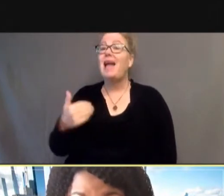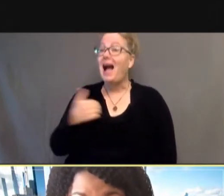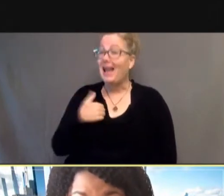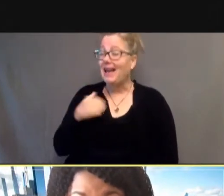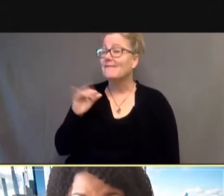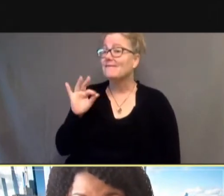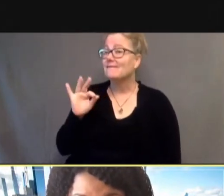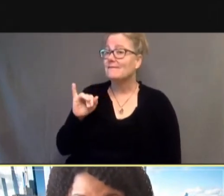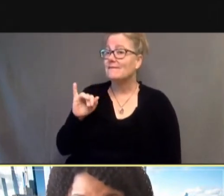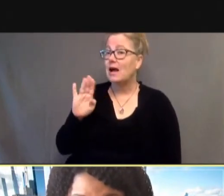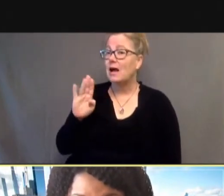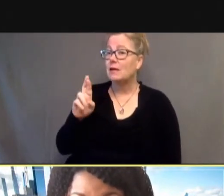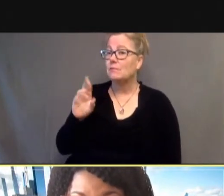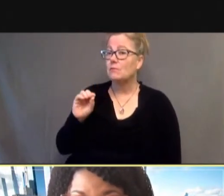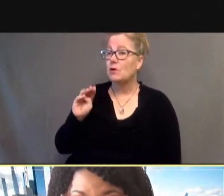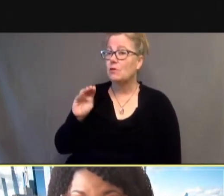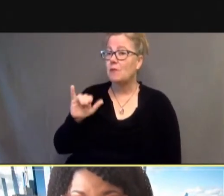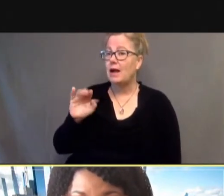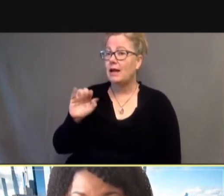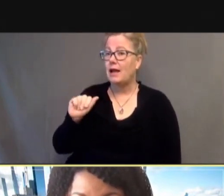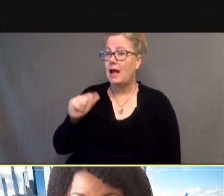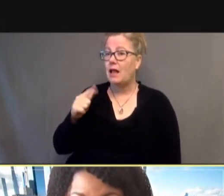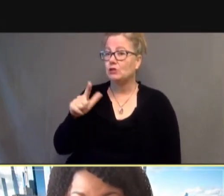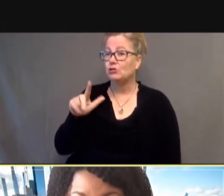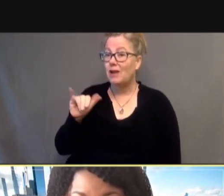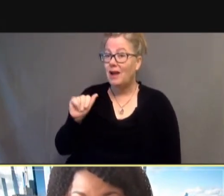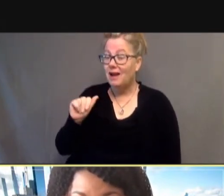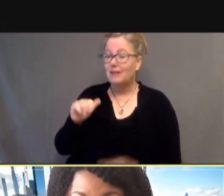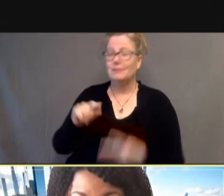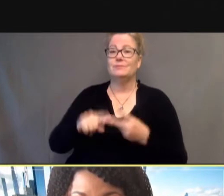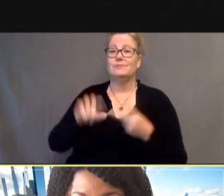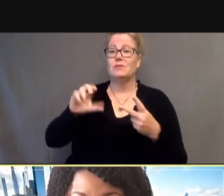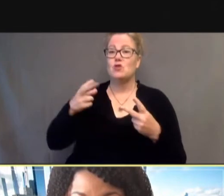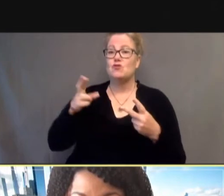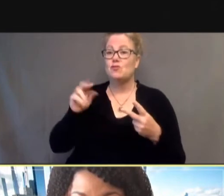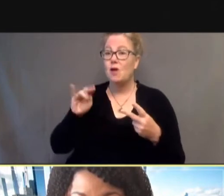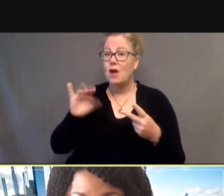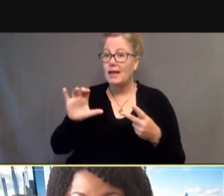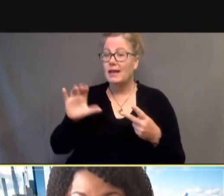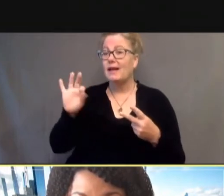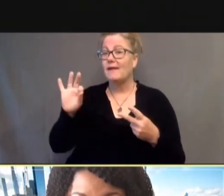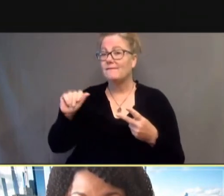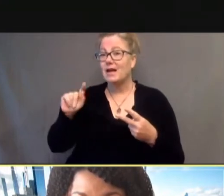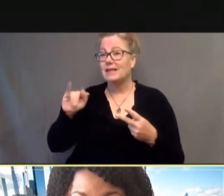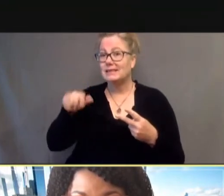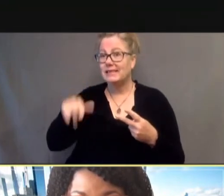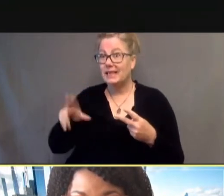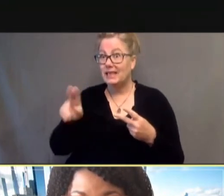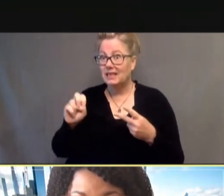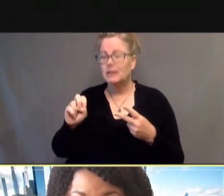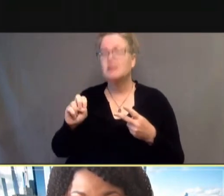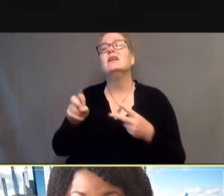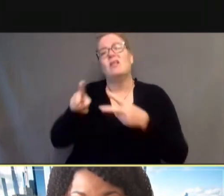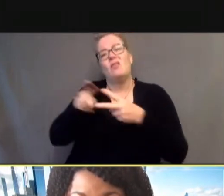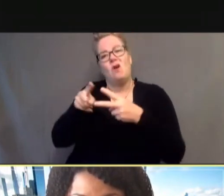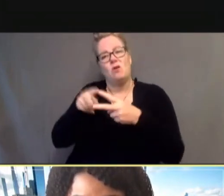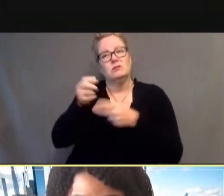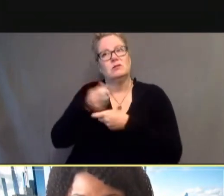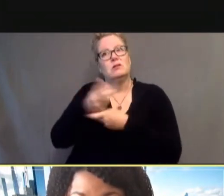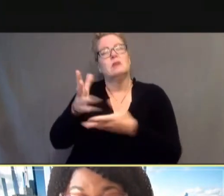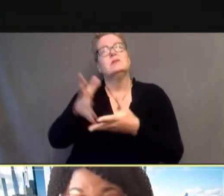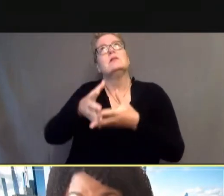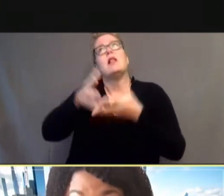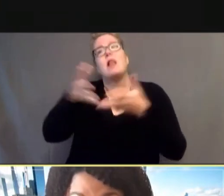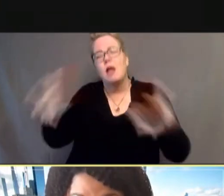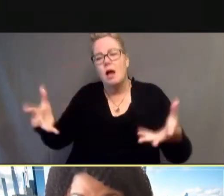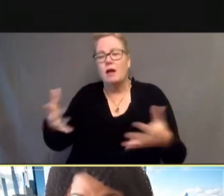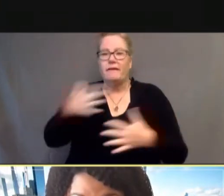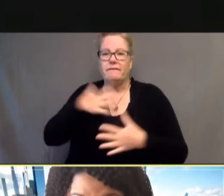I have chronic fatigue that causes a lot of physical discomfort, pain on a regular basis.